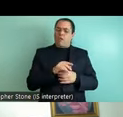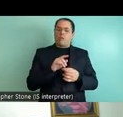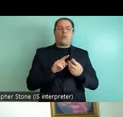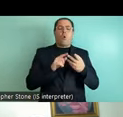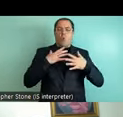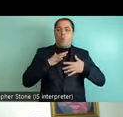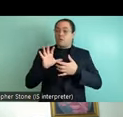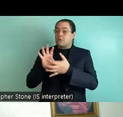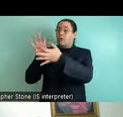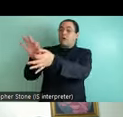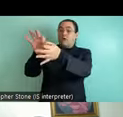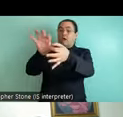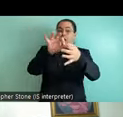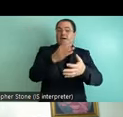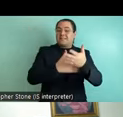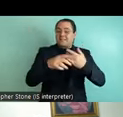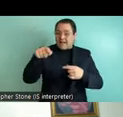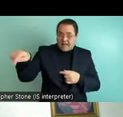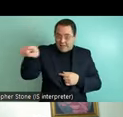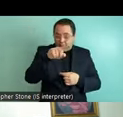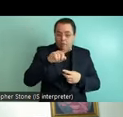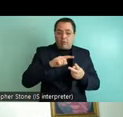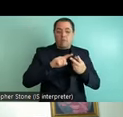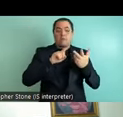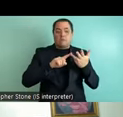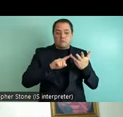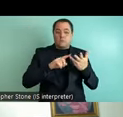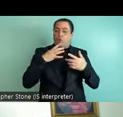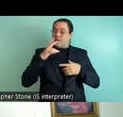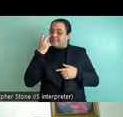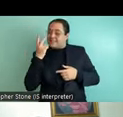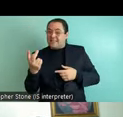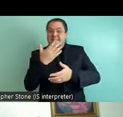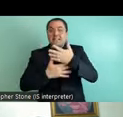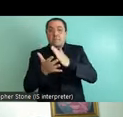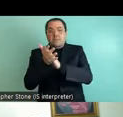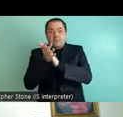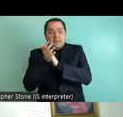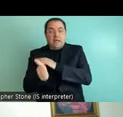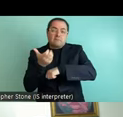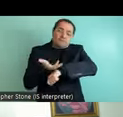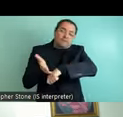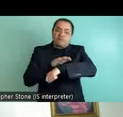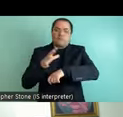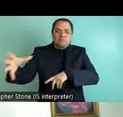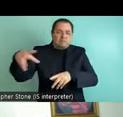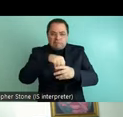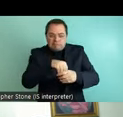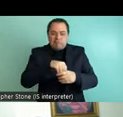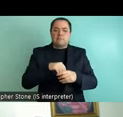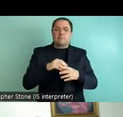recruitment disability inclusive talent acquisition or recruitment processes, flexible and reasonable